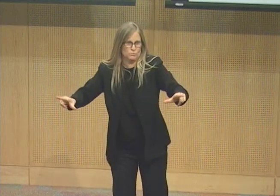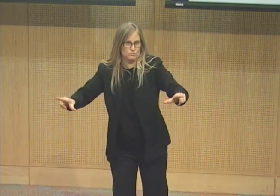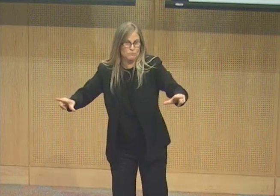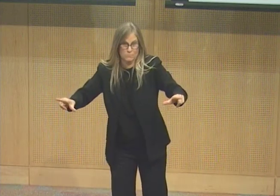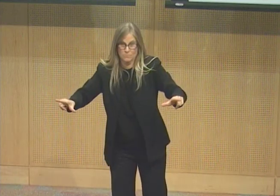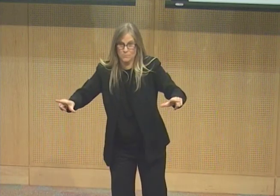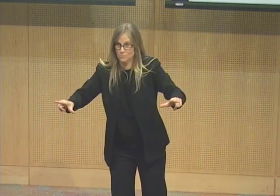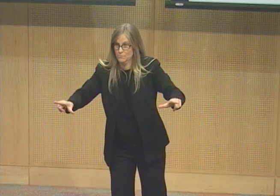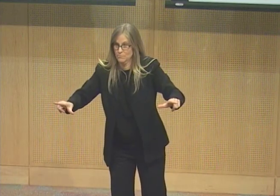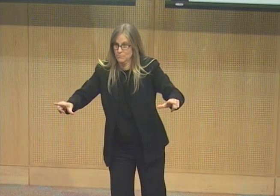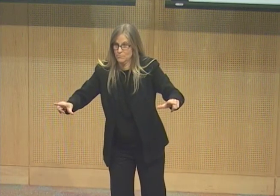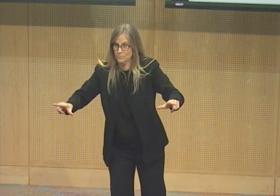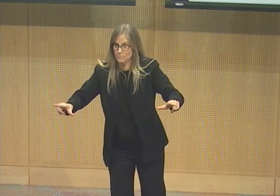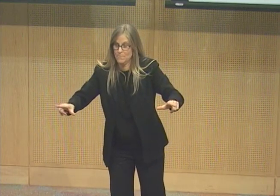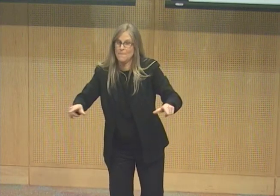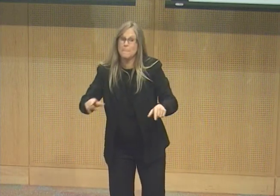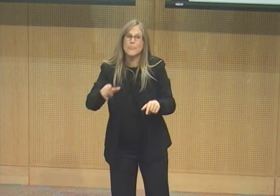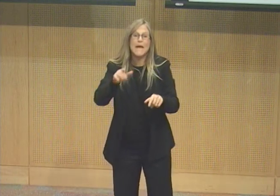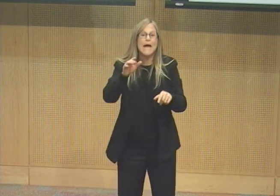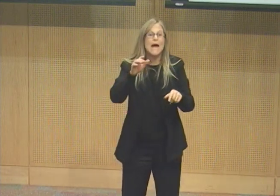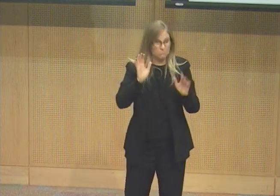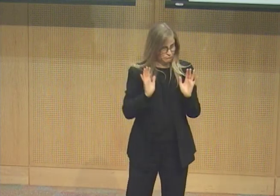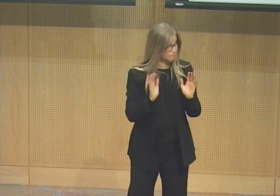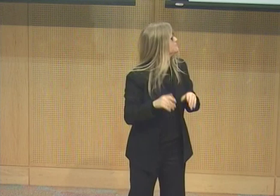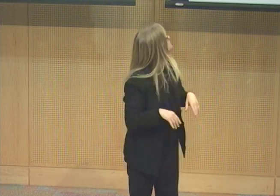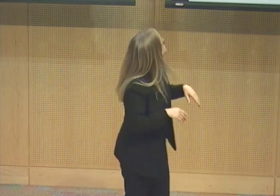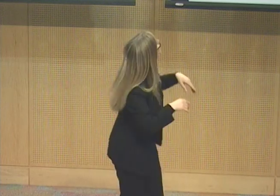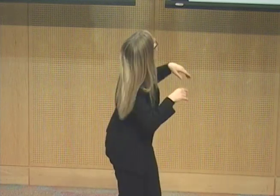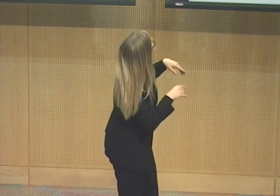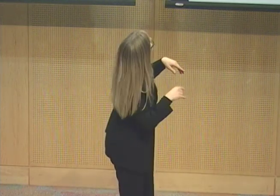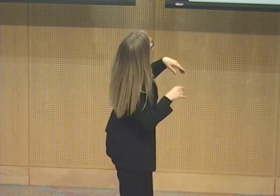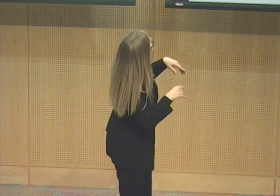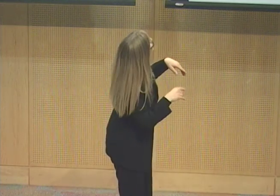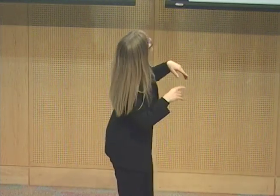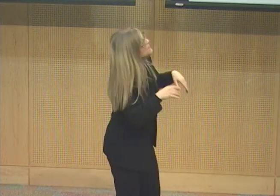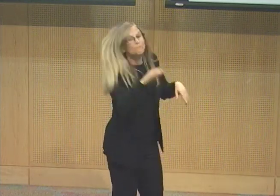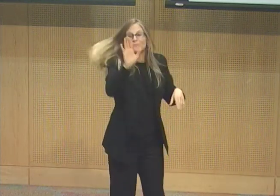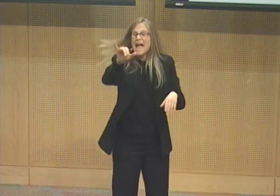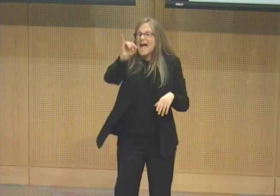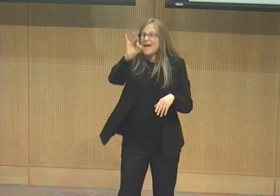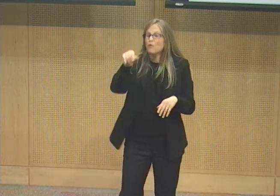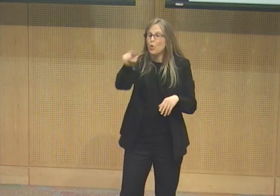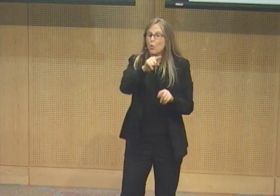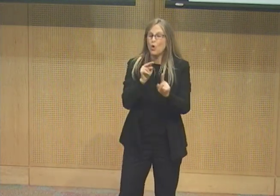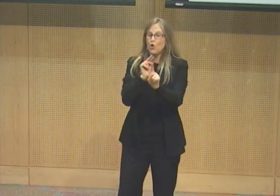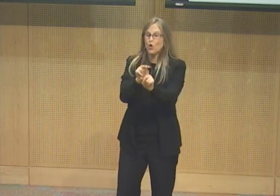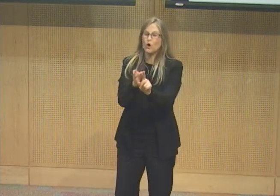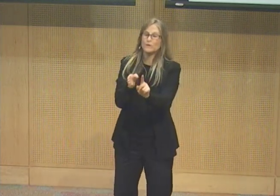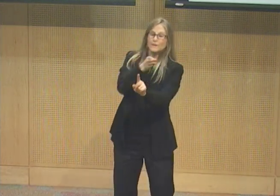so being able to hear improves their ability to use spoken language and to integrate into society.